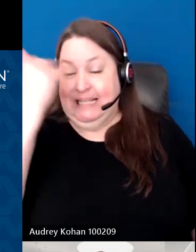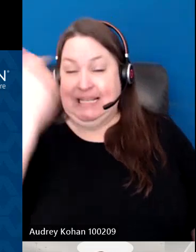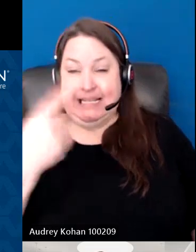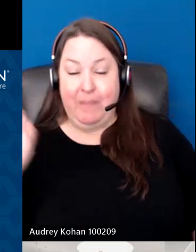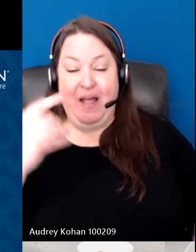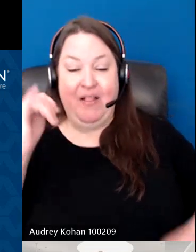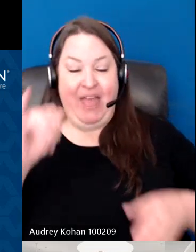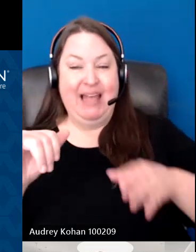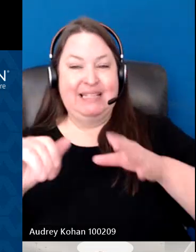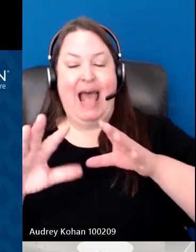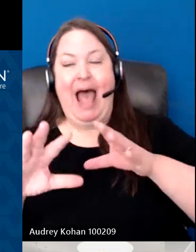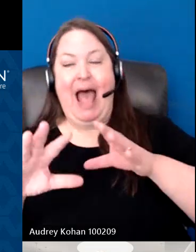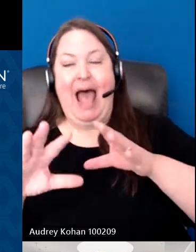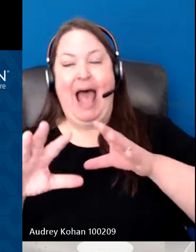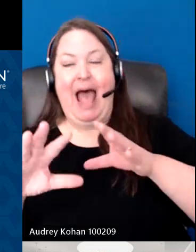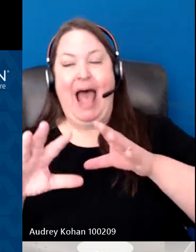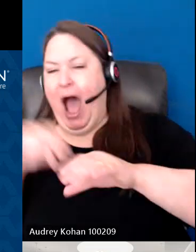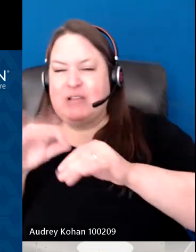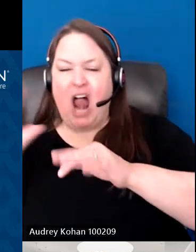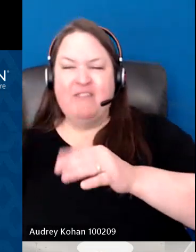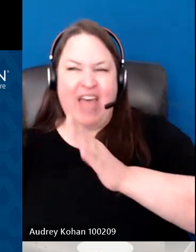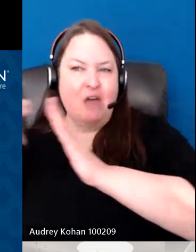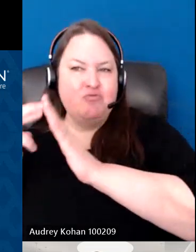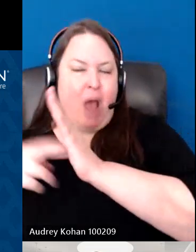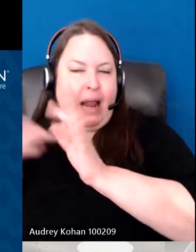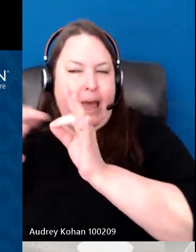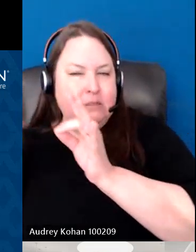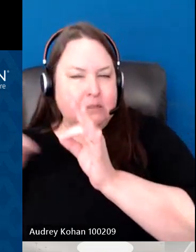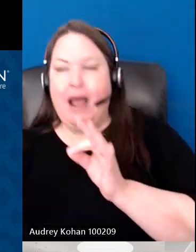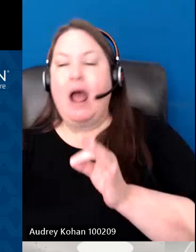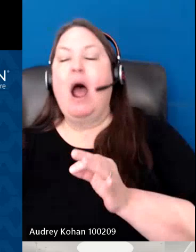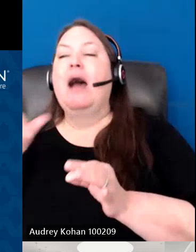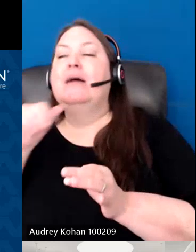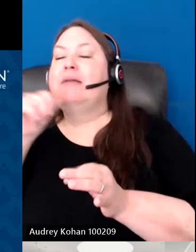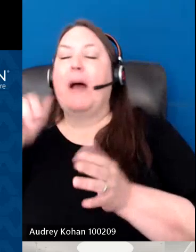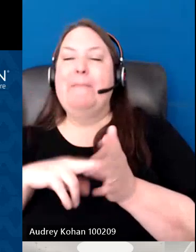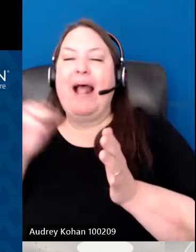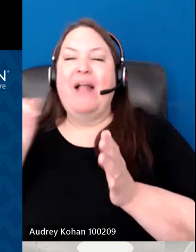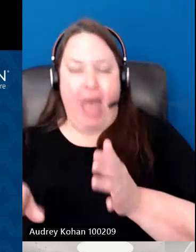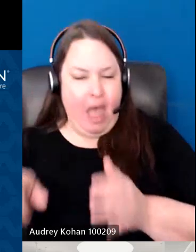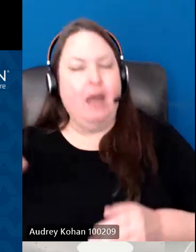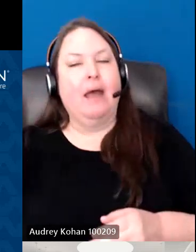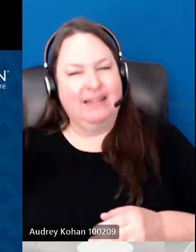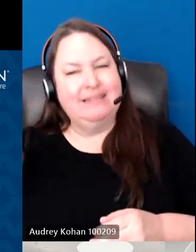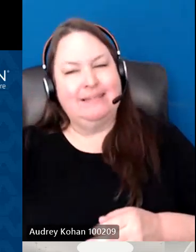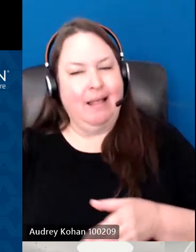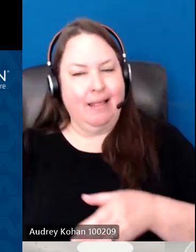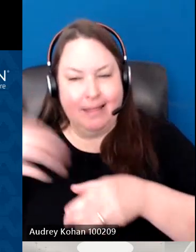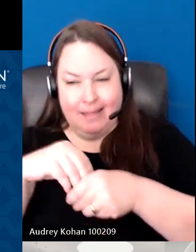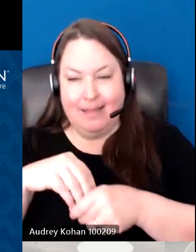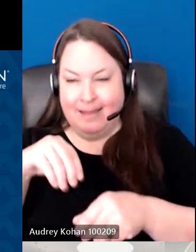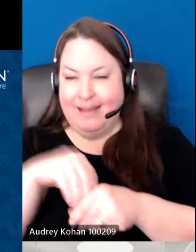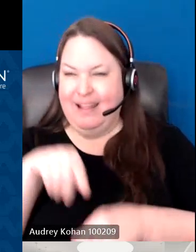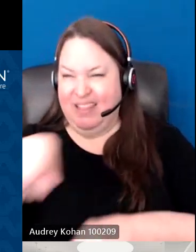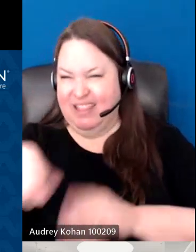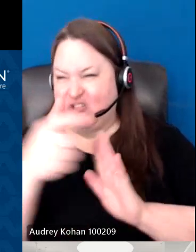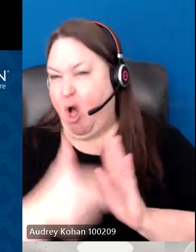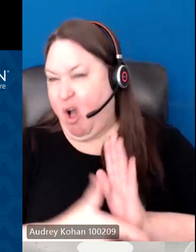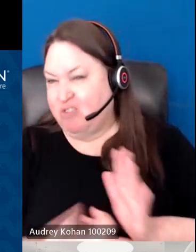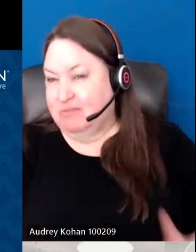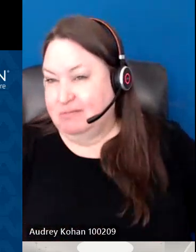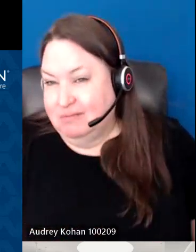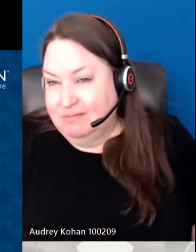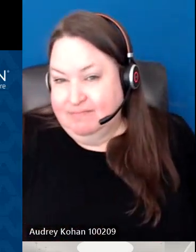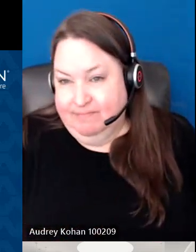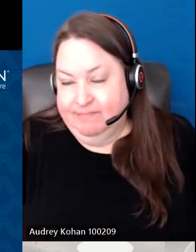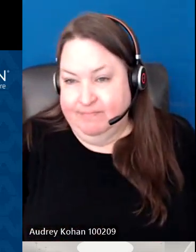the text of the regulation does not mean it is not implicated by these laws okay two more uh this is